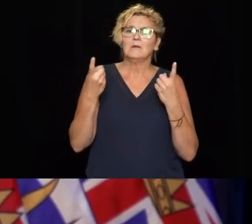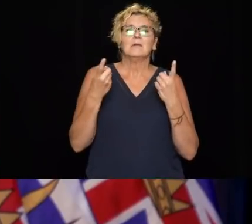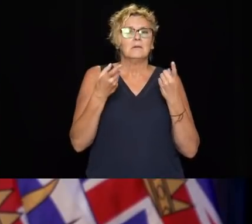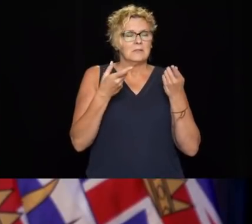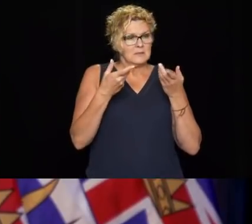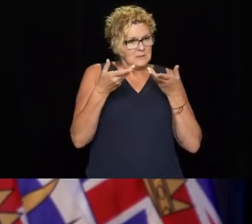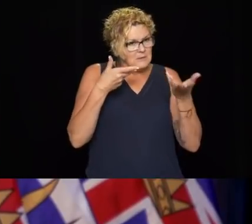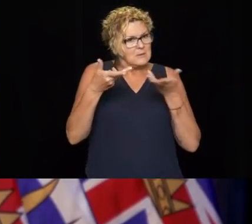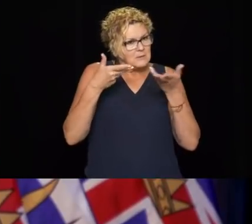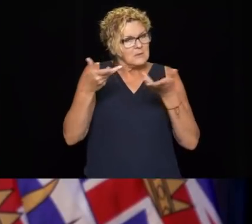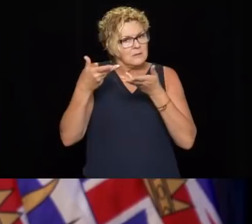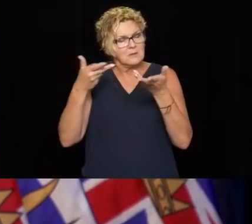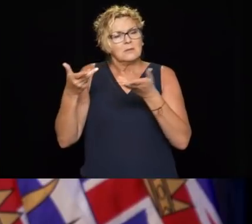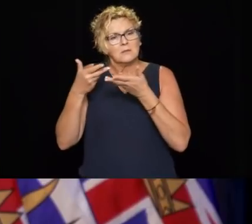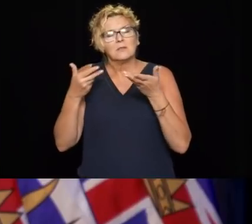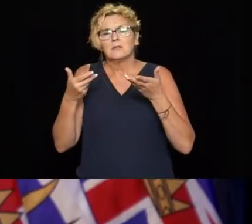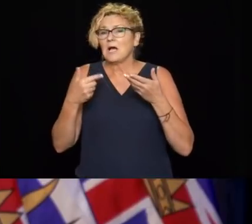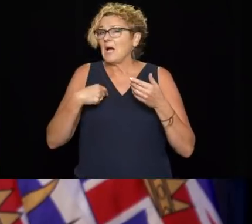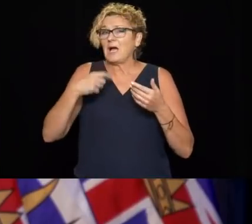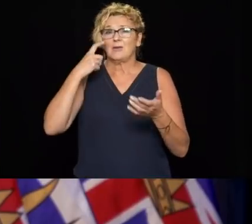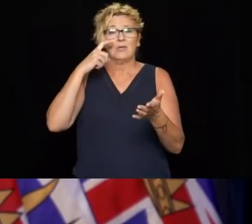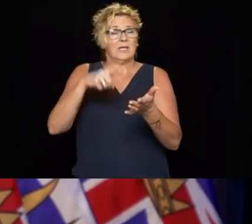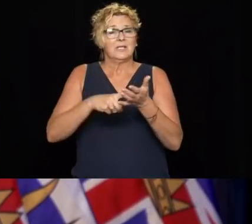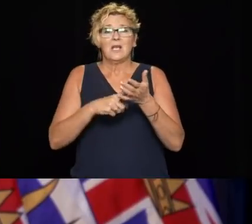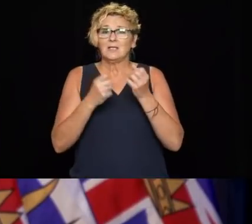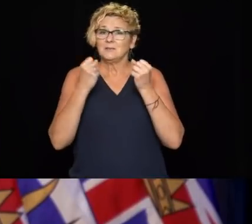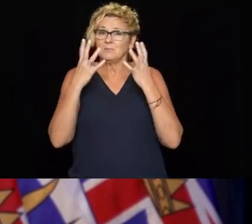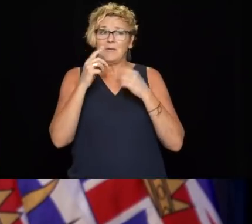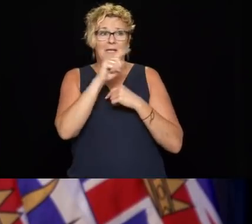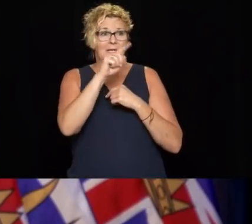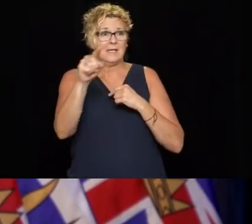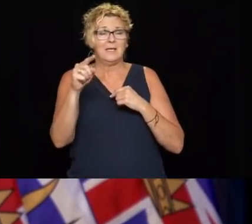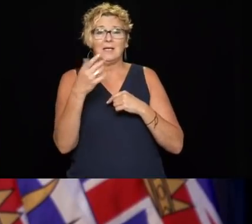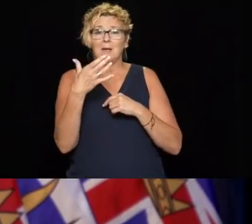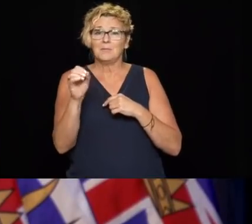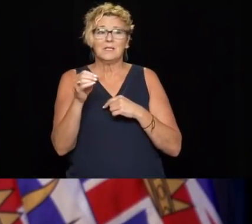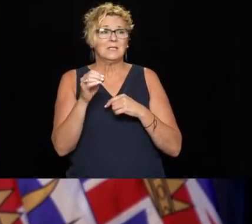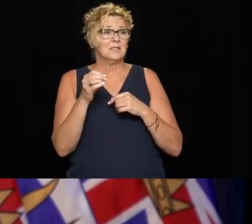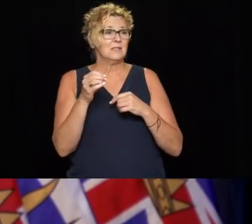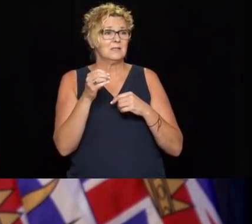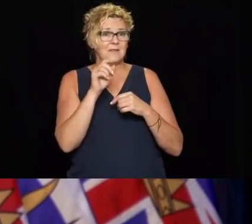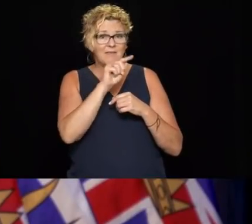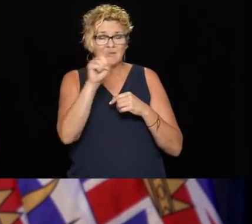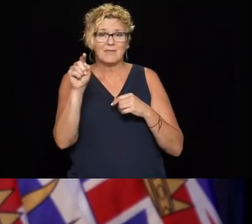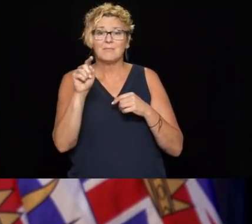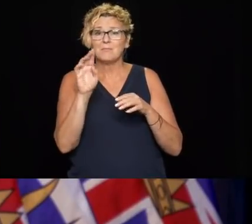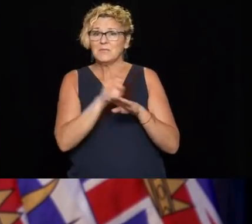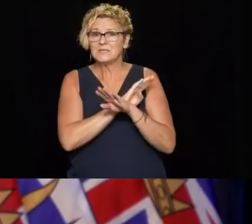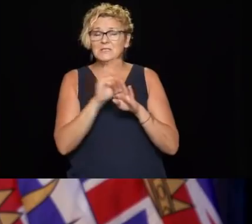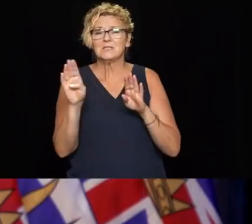I mentioned this yesterday as well, we have worked with the industry quite extensively over the last few months since we had